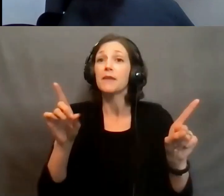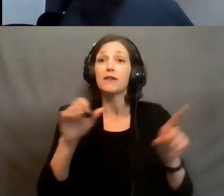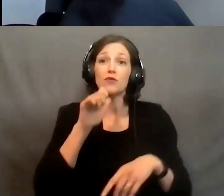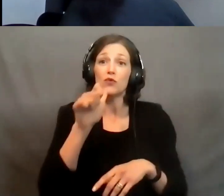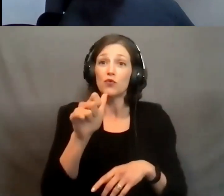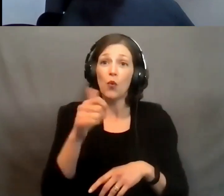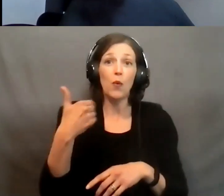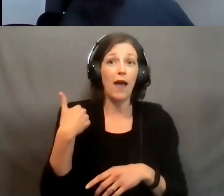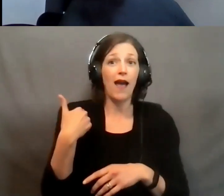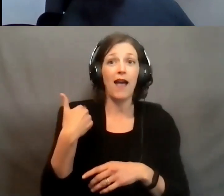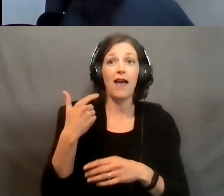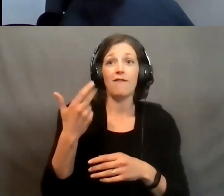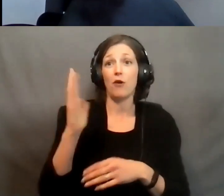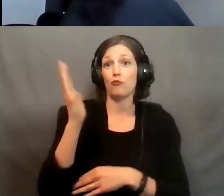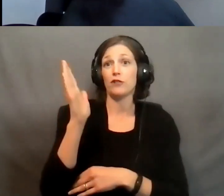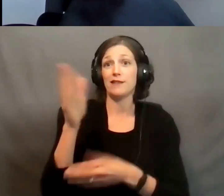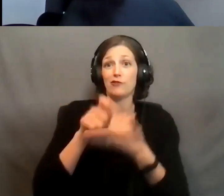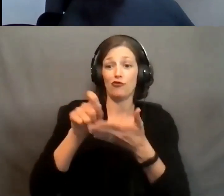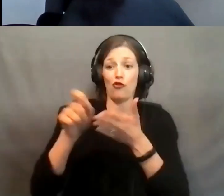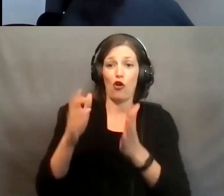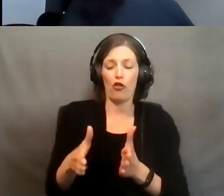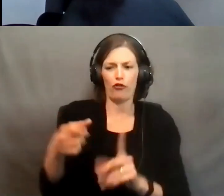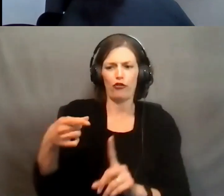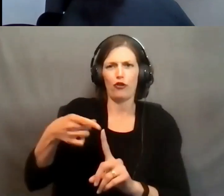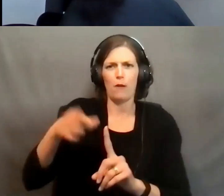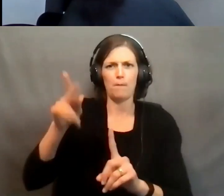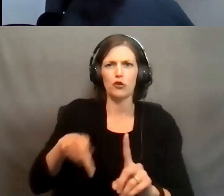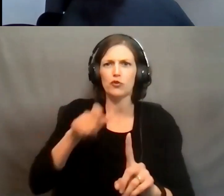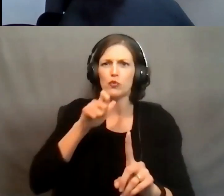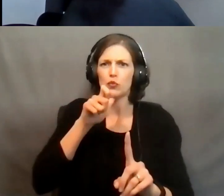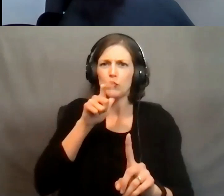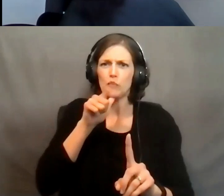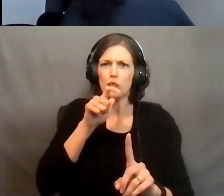someone who is not presenting 13:09:16 , who is not registered.